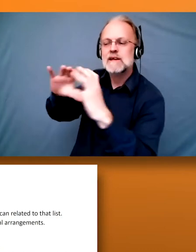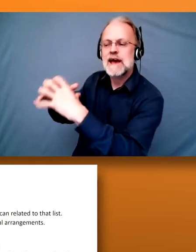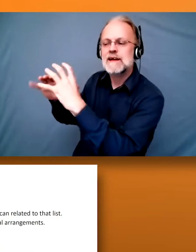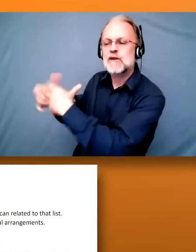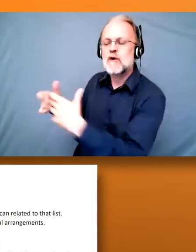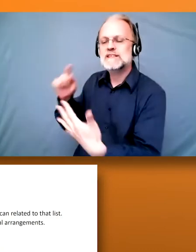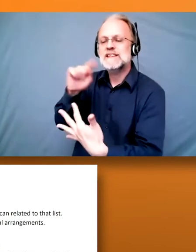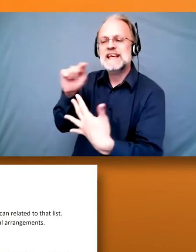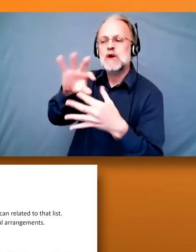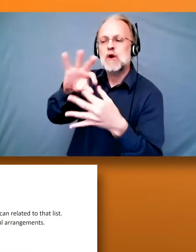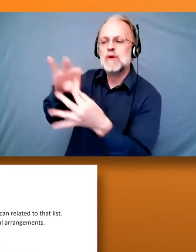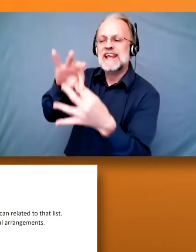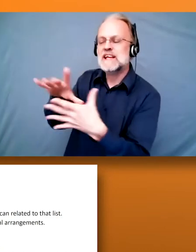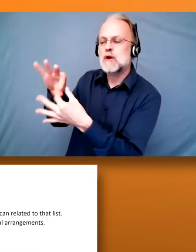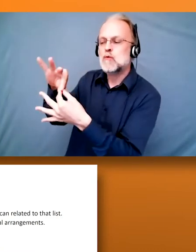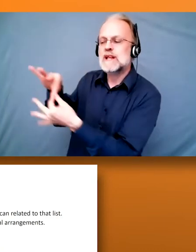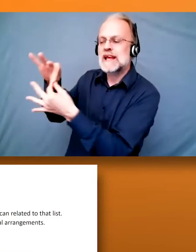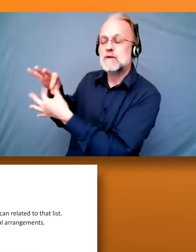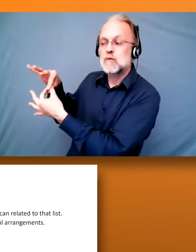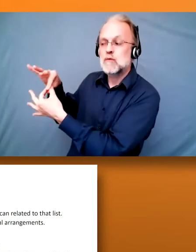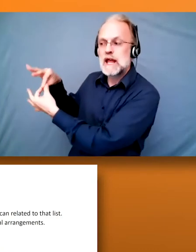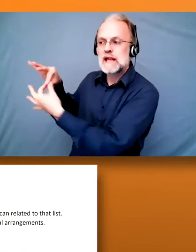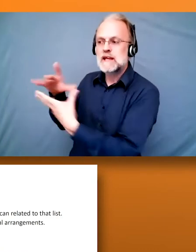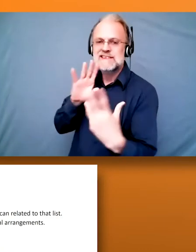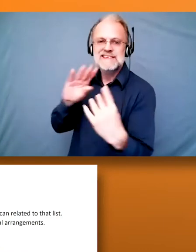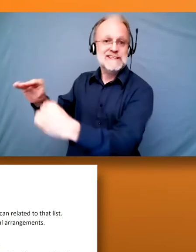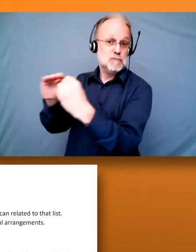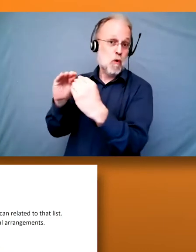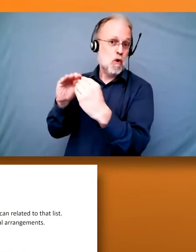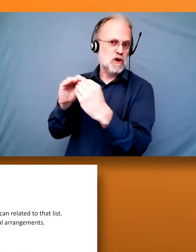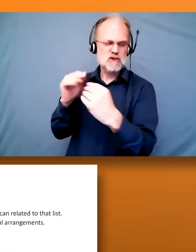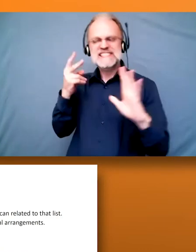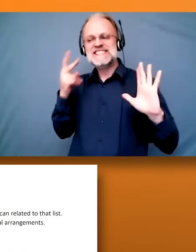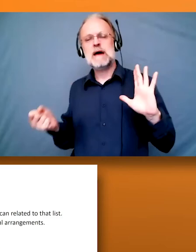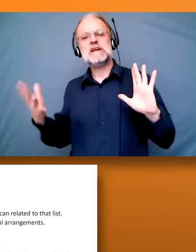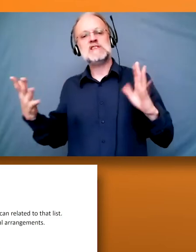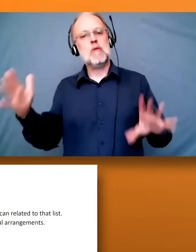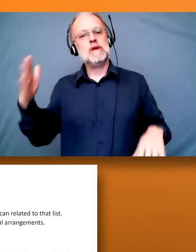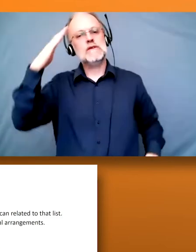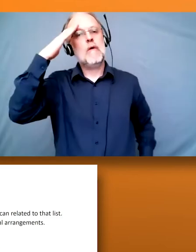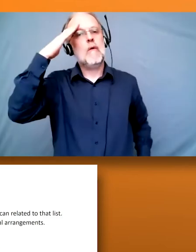and put words that go together together. And then you can have them write a sentence